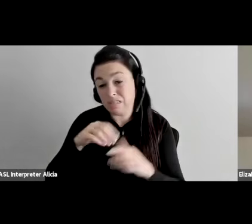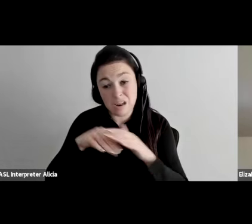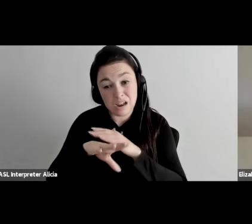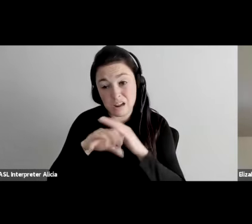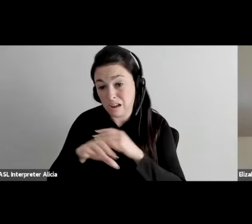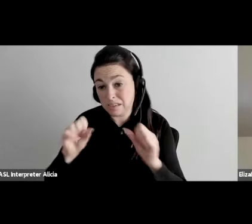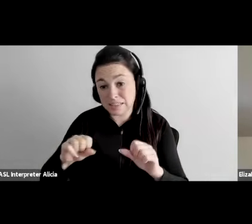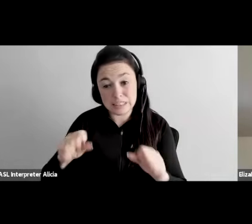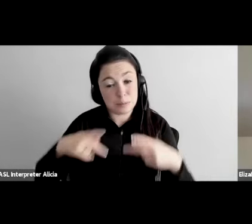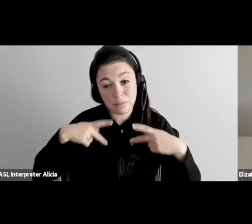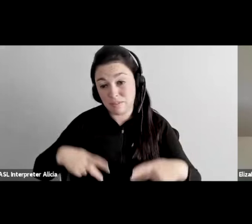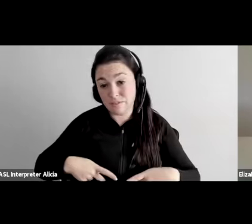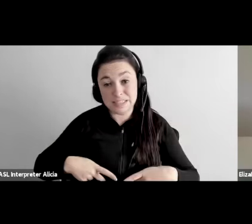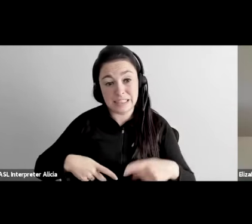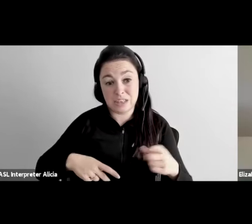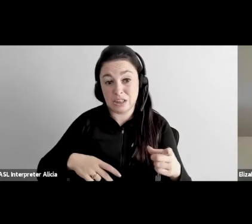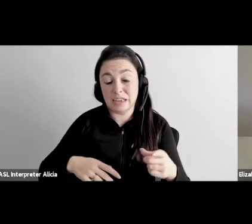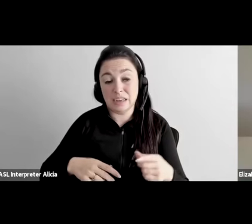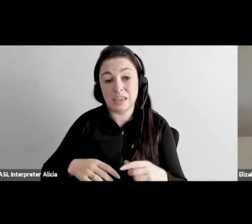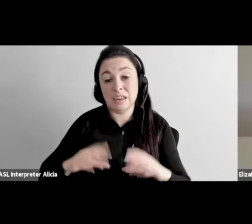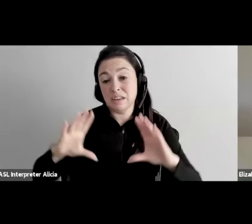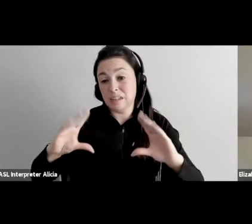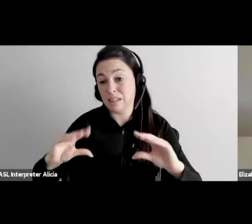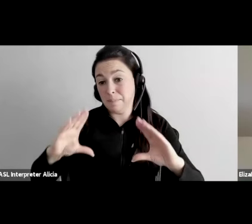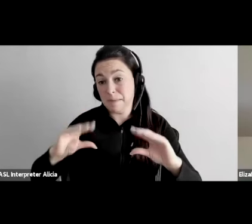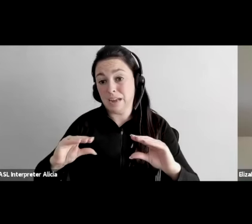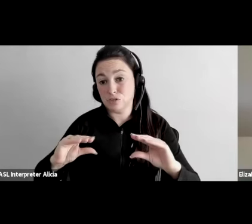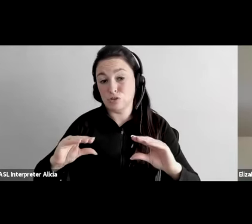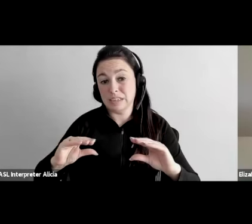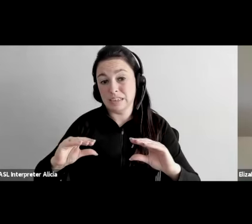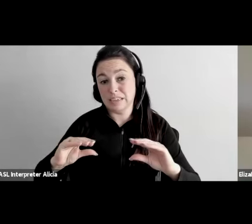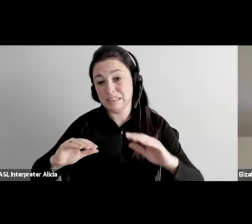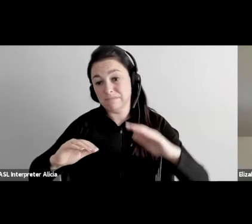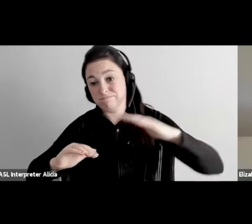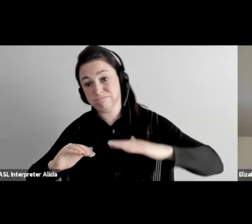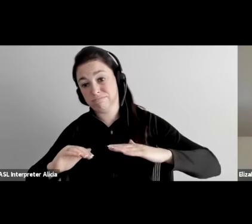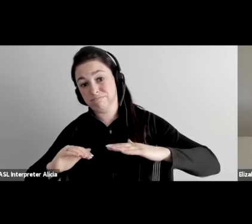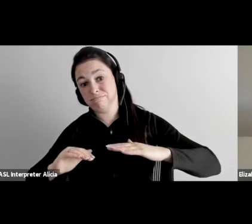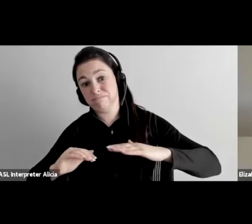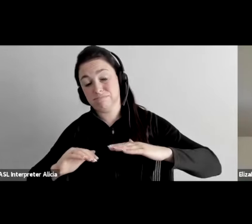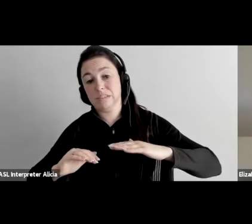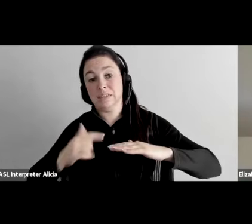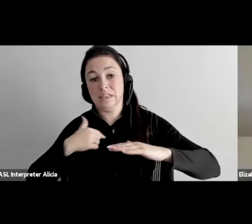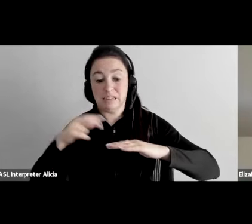as the mattress of the bed came up to my chin it was a special kind of helplessness when you can't reach